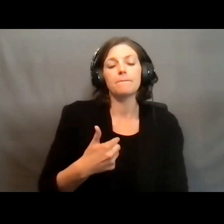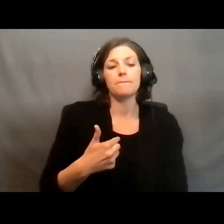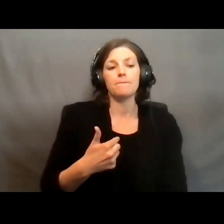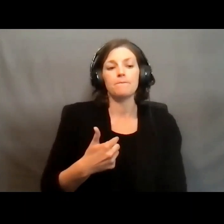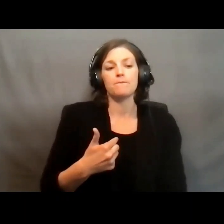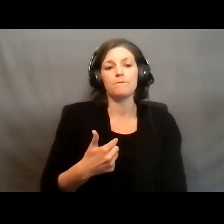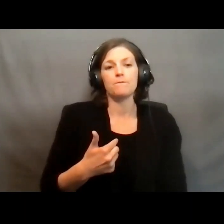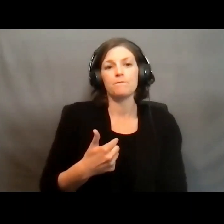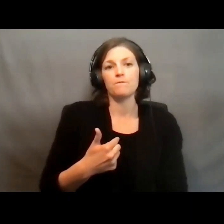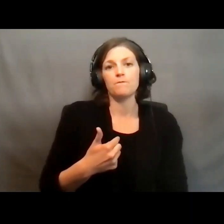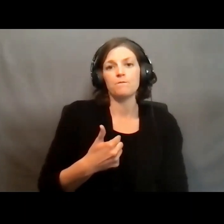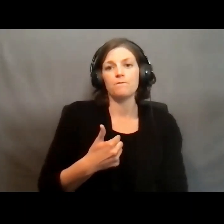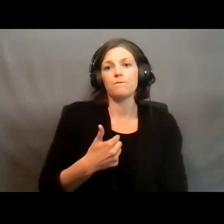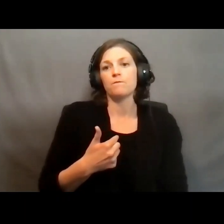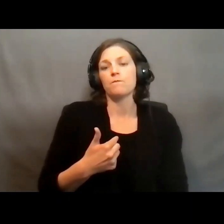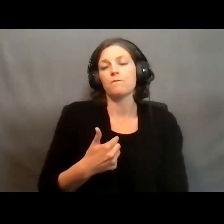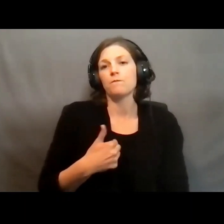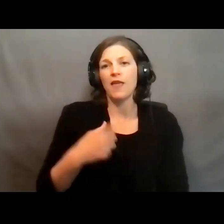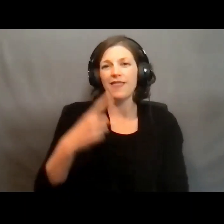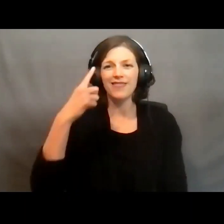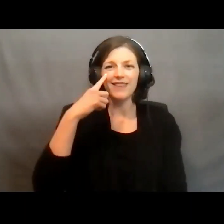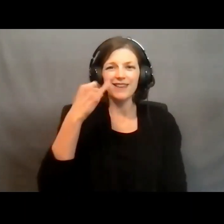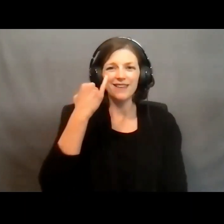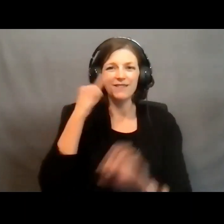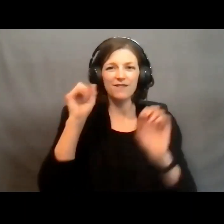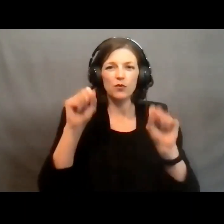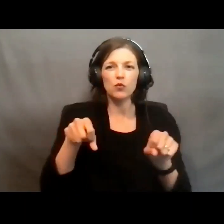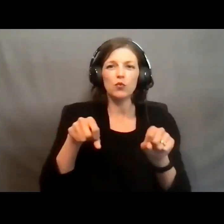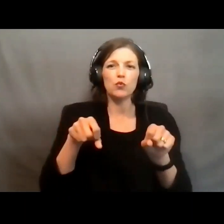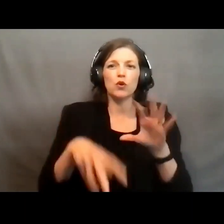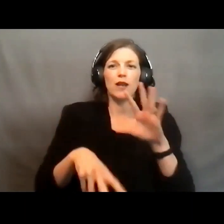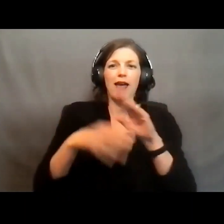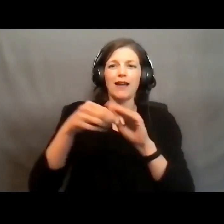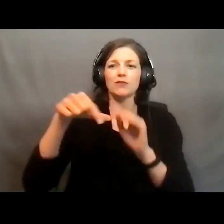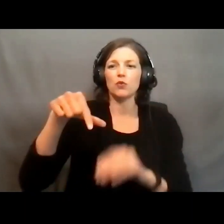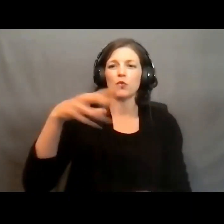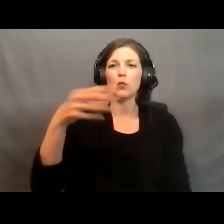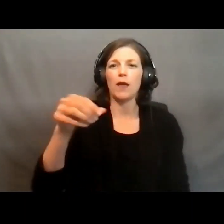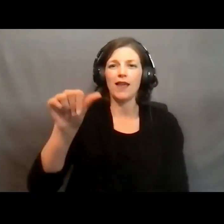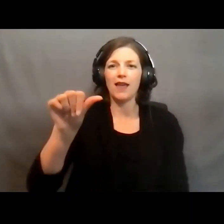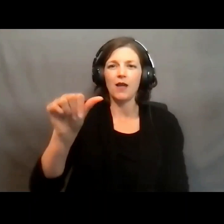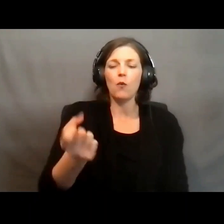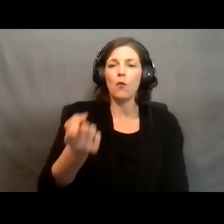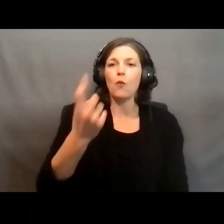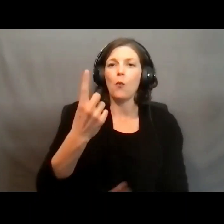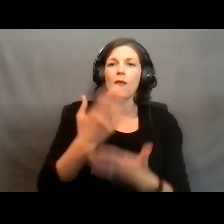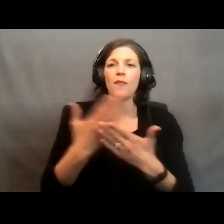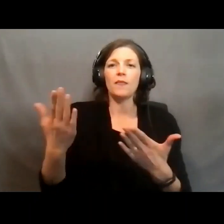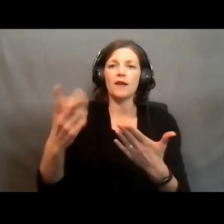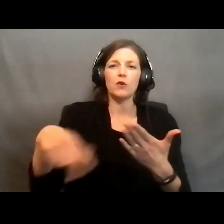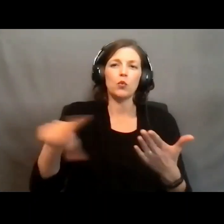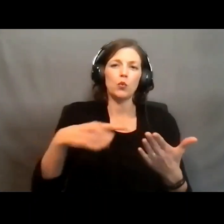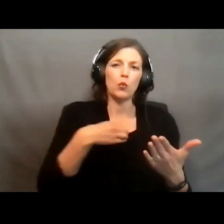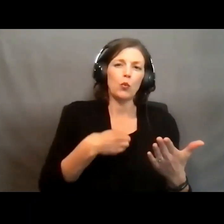if you could put in the Q&A one thing 13:43:13 that you wish we might be able to do